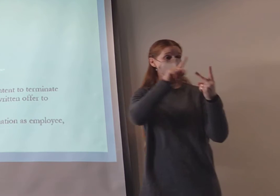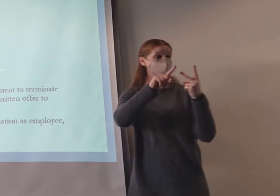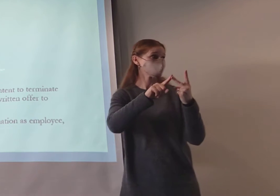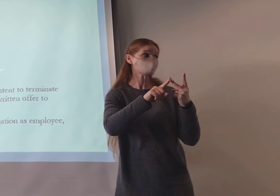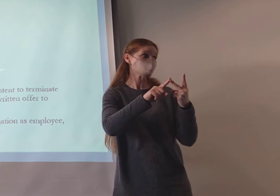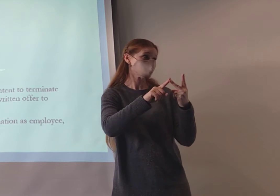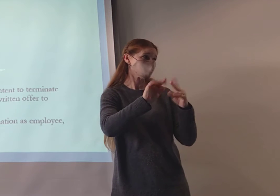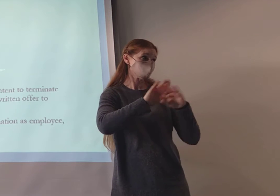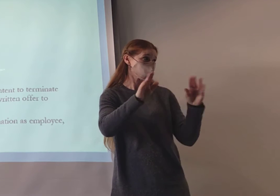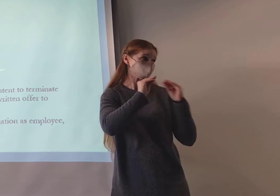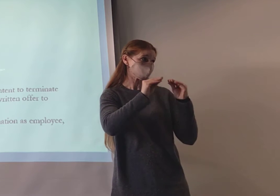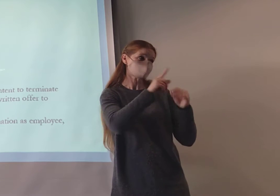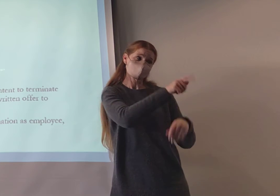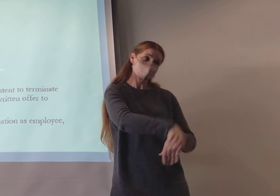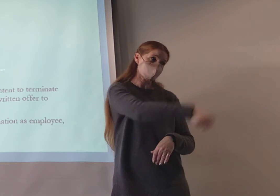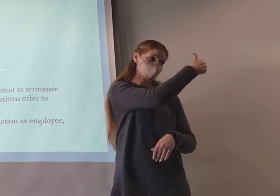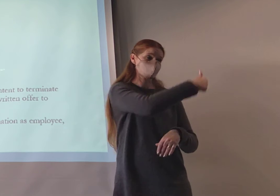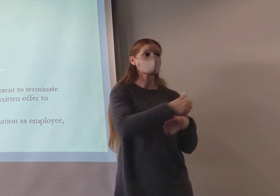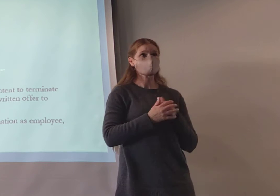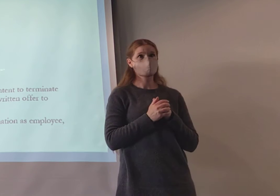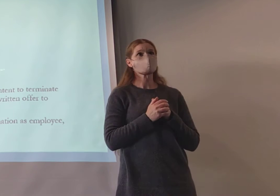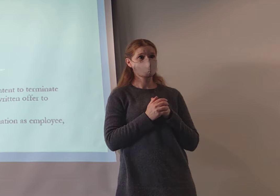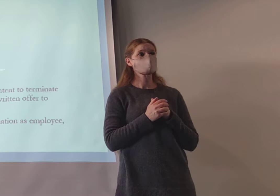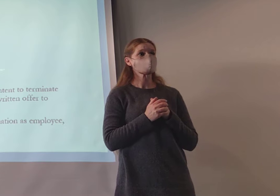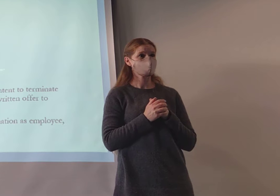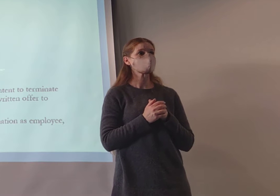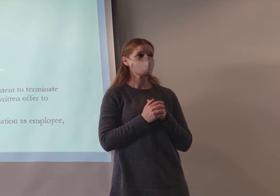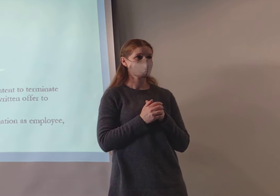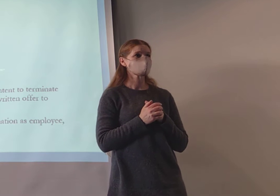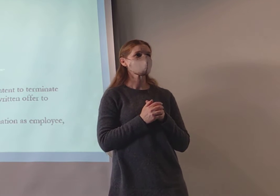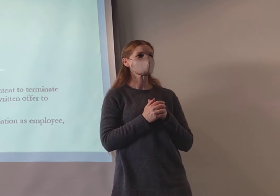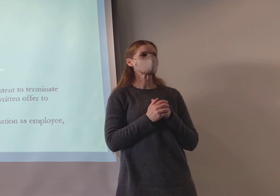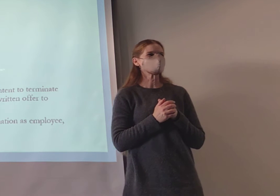If they don't, then the landlord will evict them.